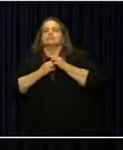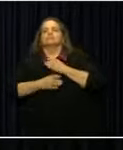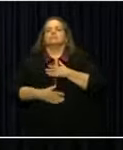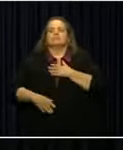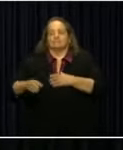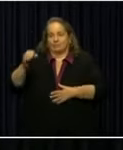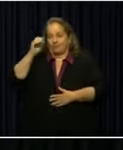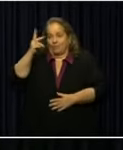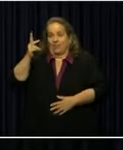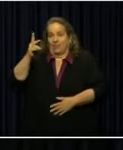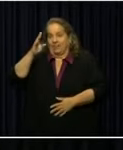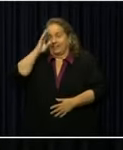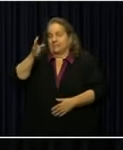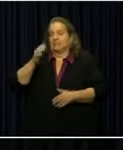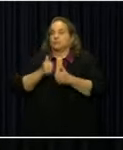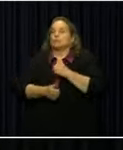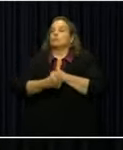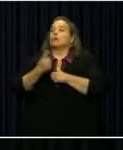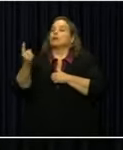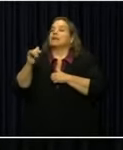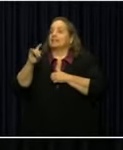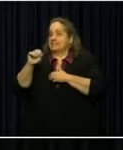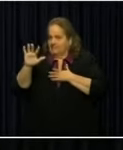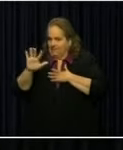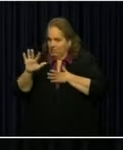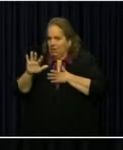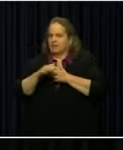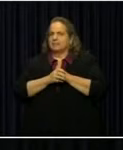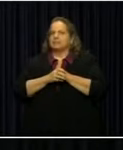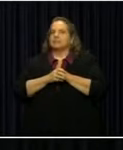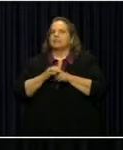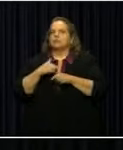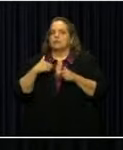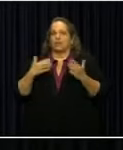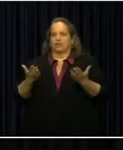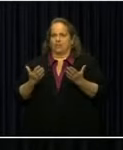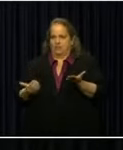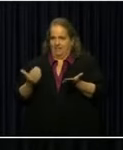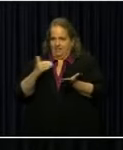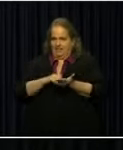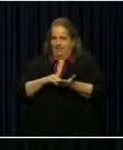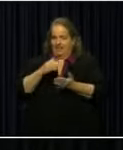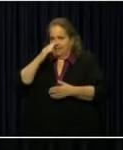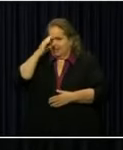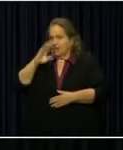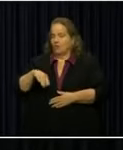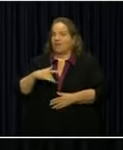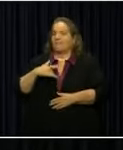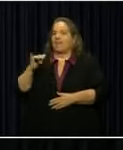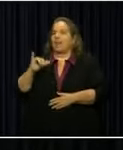WE WILL GET THROUGH THIS TOGETHER. AND WE WILL GET THROUGH THIS